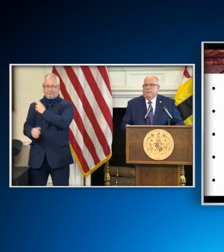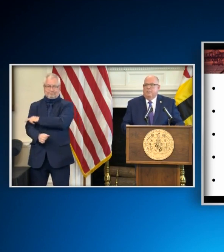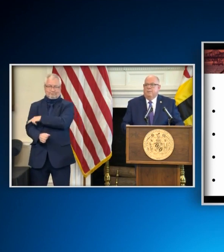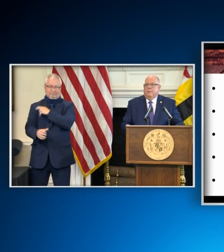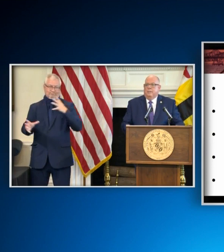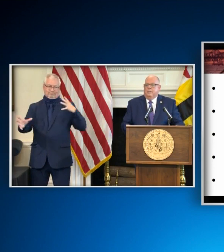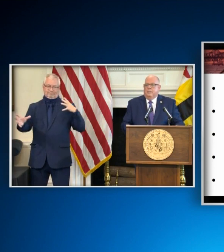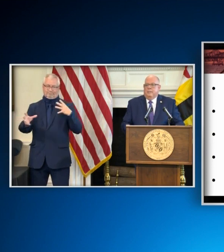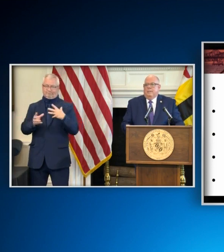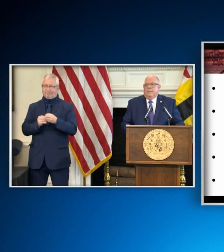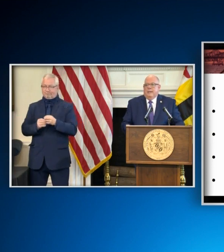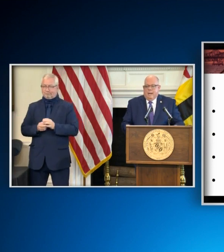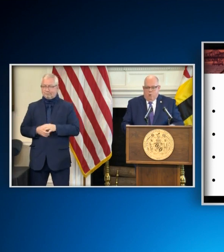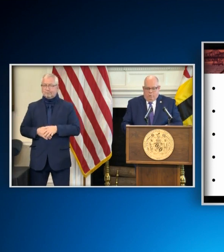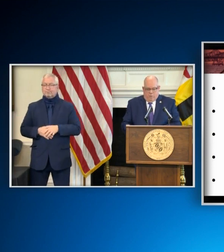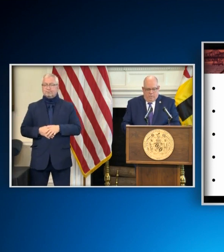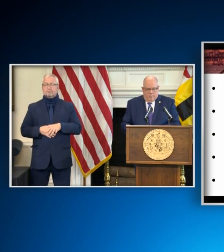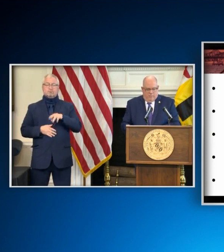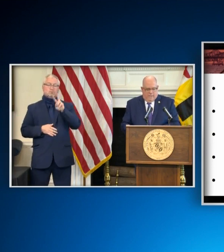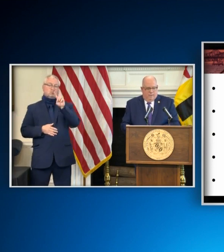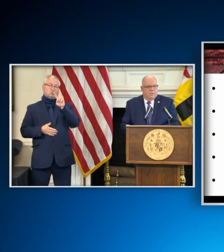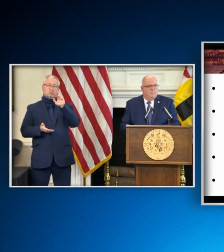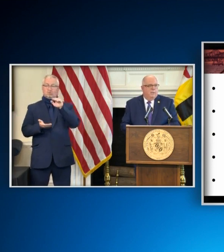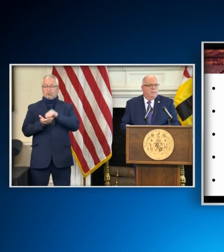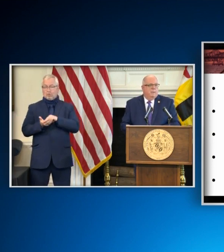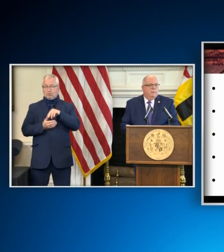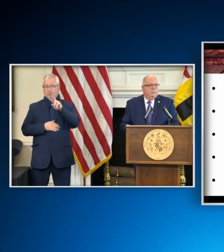8,281 HAVE BEEN HOSPITALIZED.